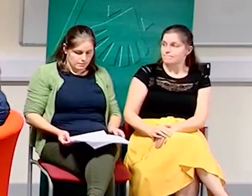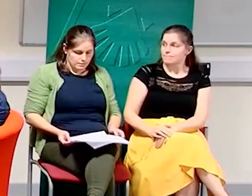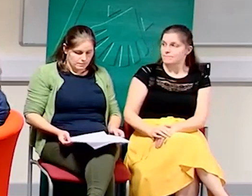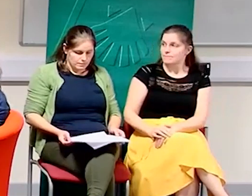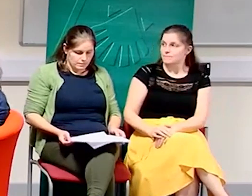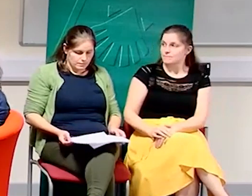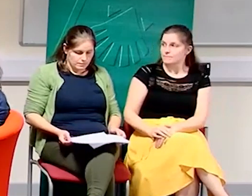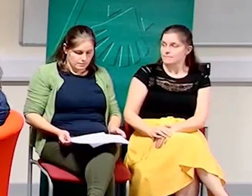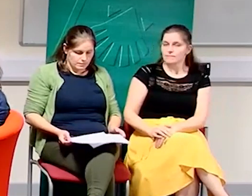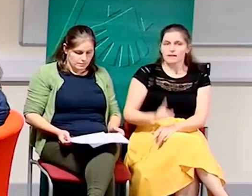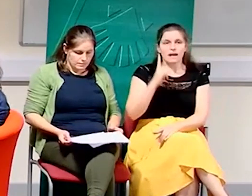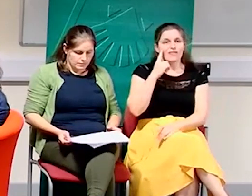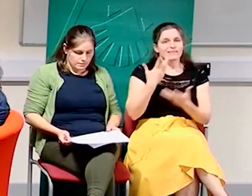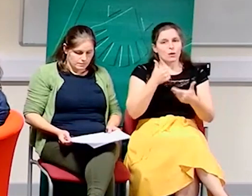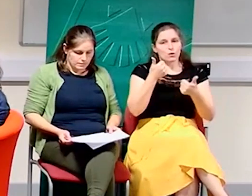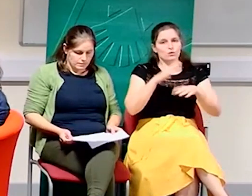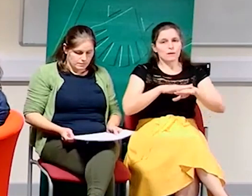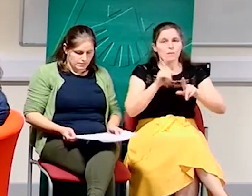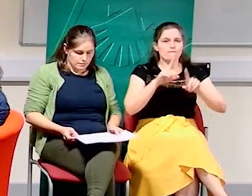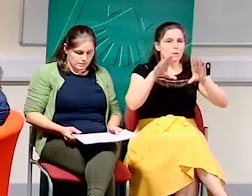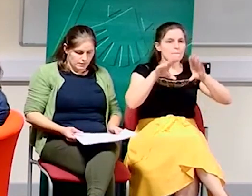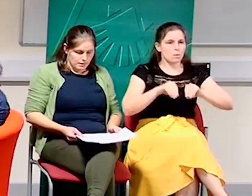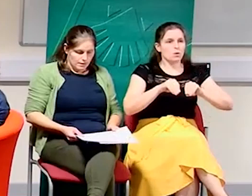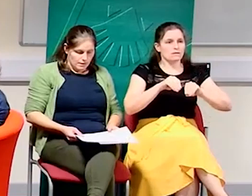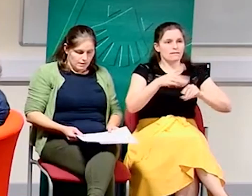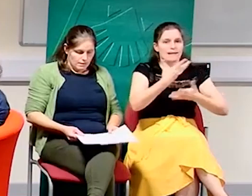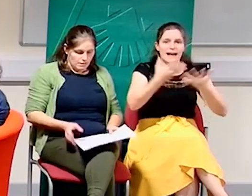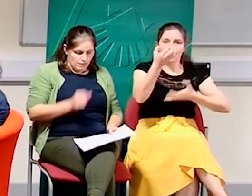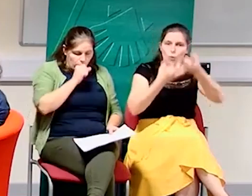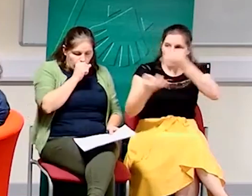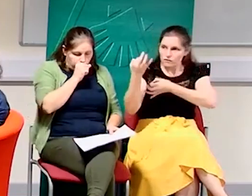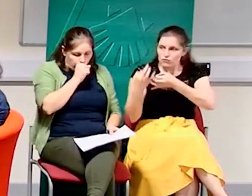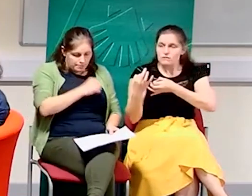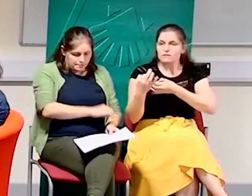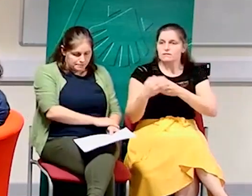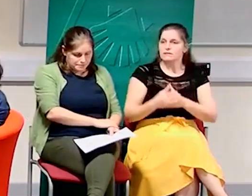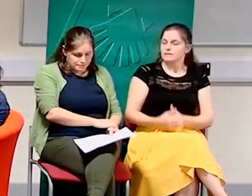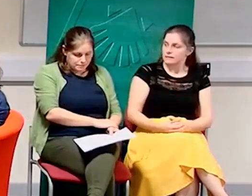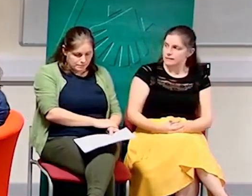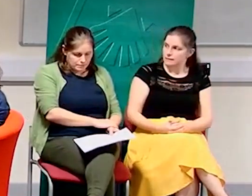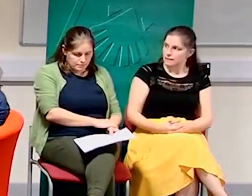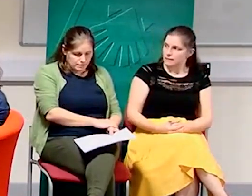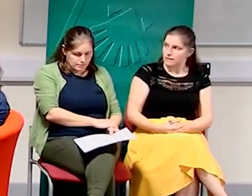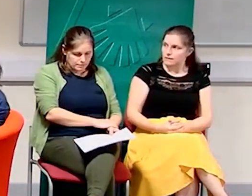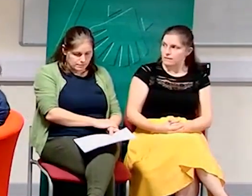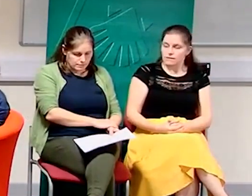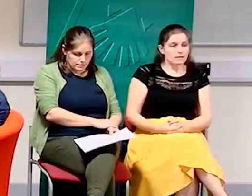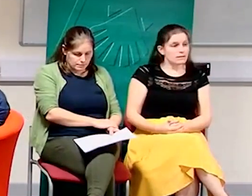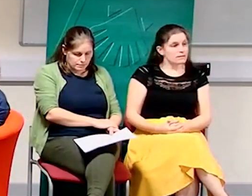just a moment to pause and take some questions that you might have um we've got some we've got